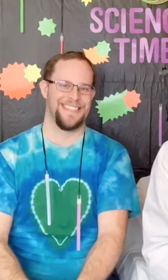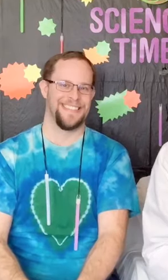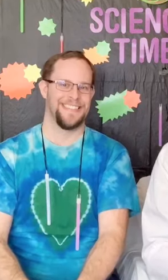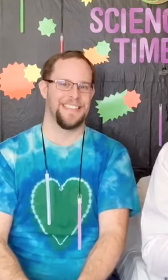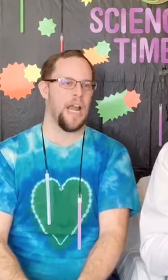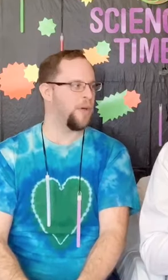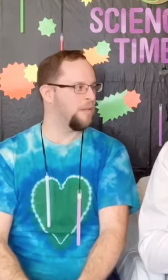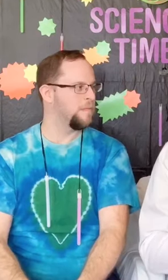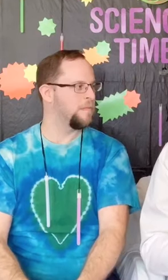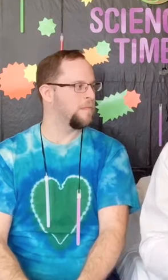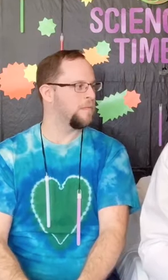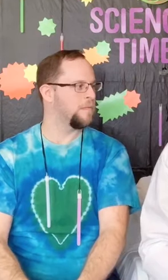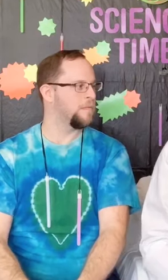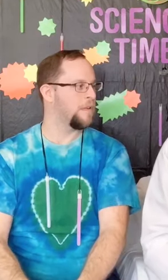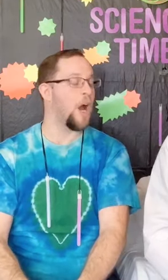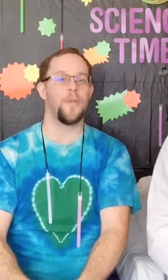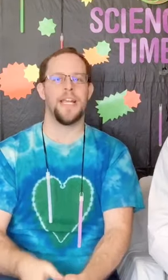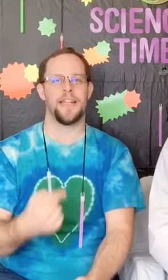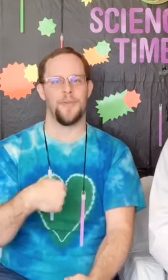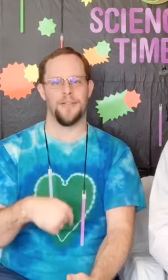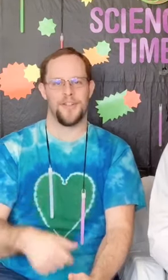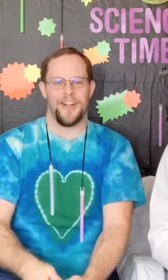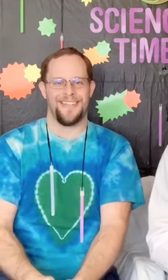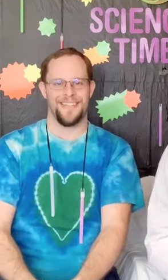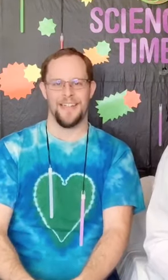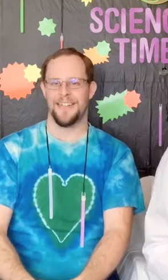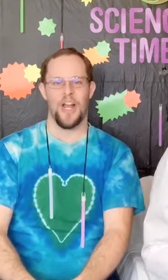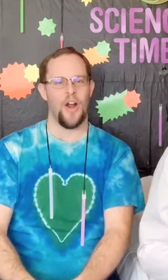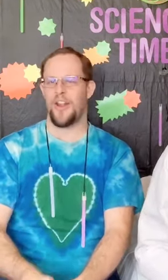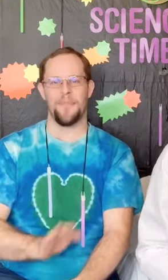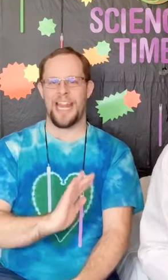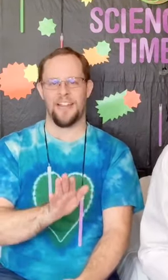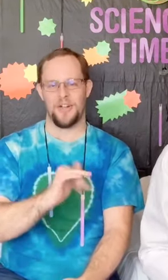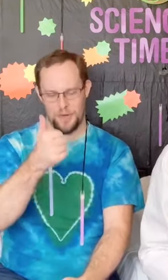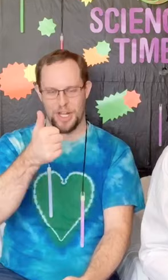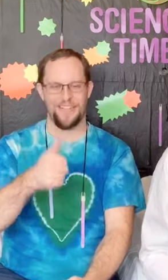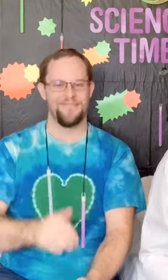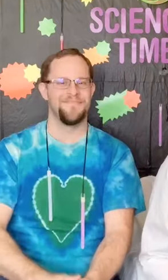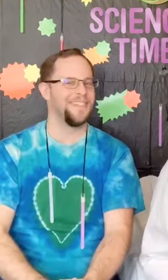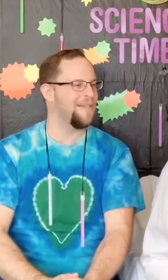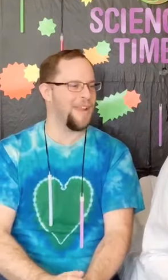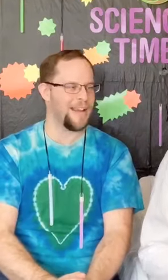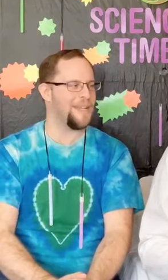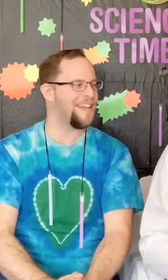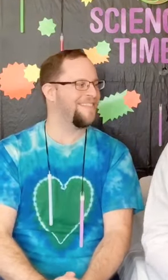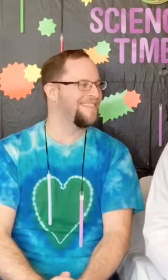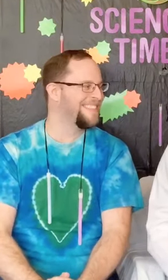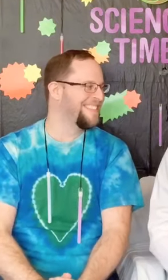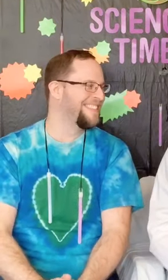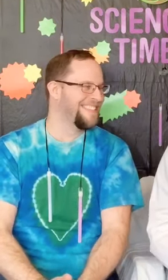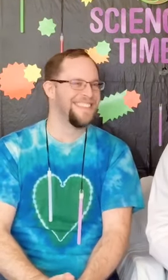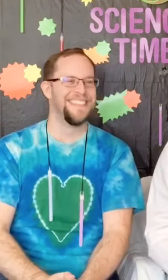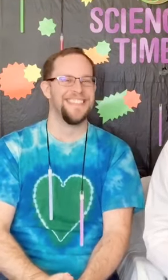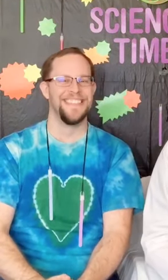be there. AARON: I will? CALI: Yes, you are! AARON: Sorry, I will be. Already on my calendar. We're good! Not going to miss it. CALI: Yes. Mr. Buster is